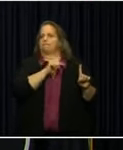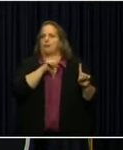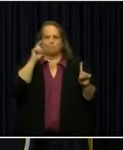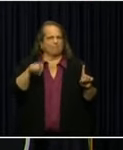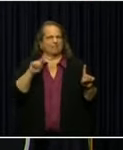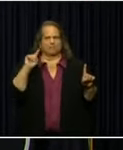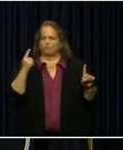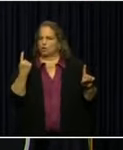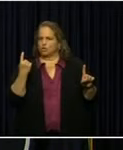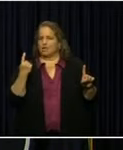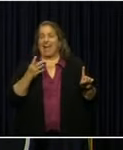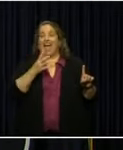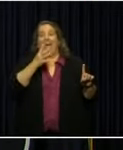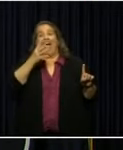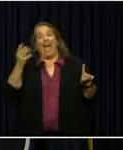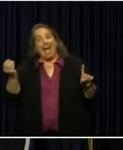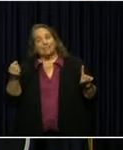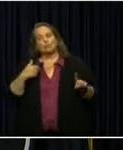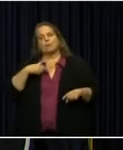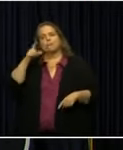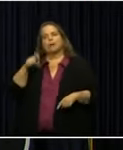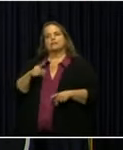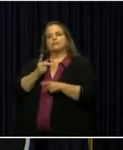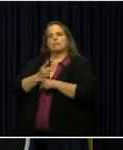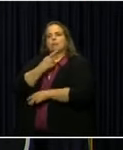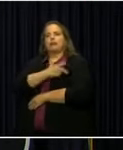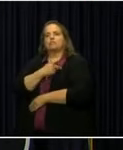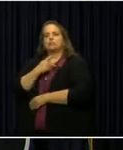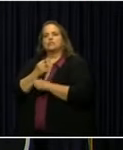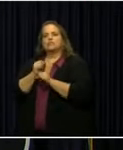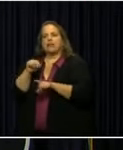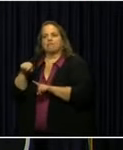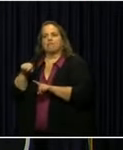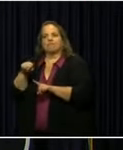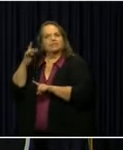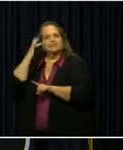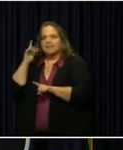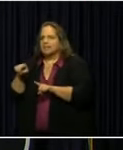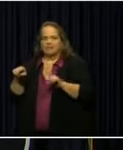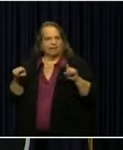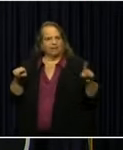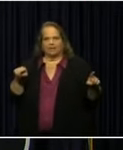AND HOW WE UP ON.